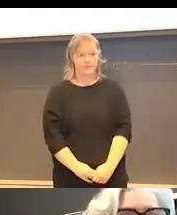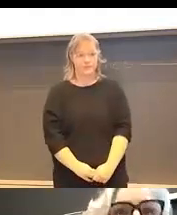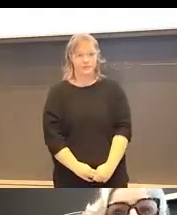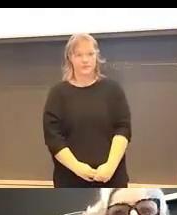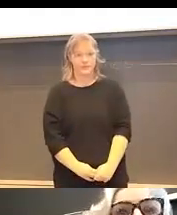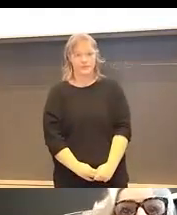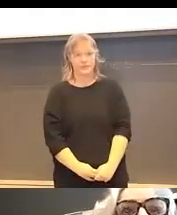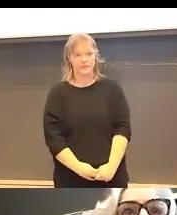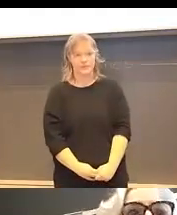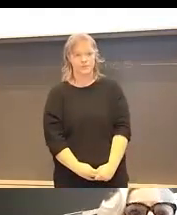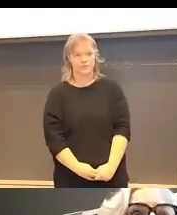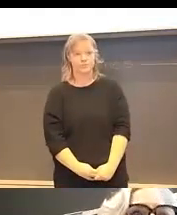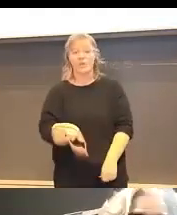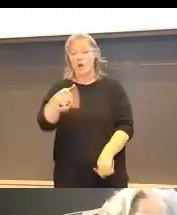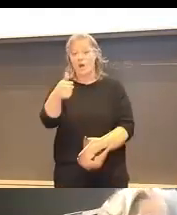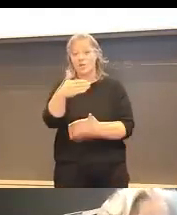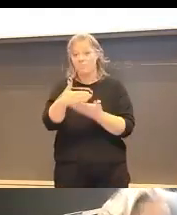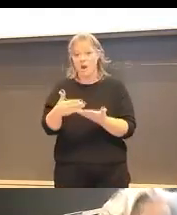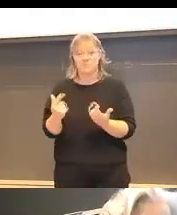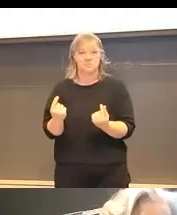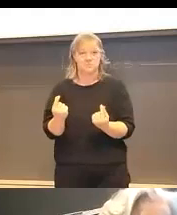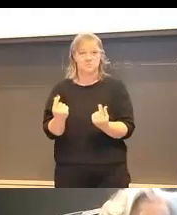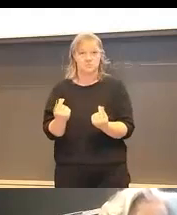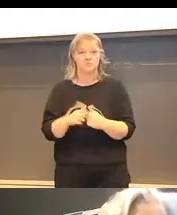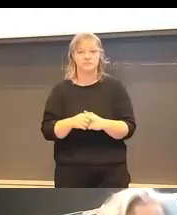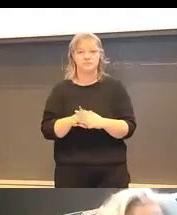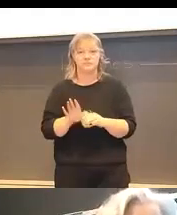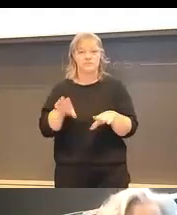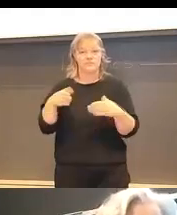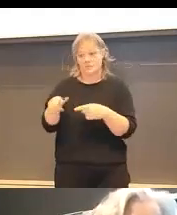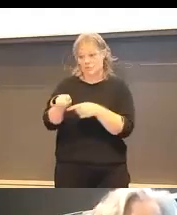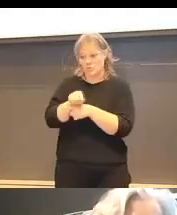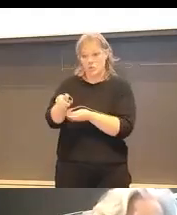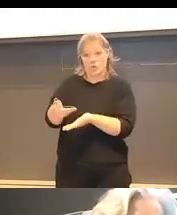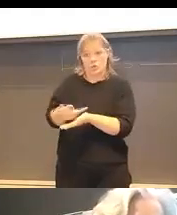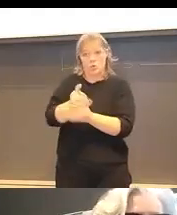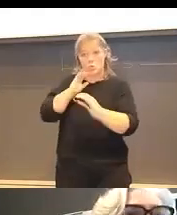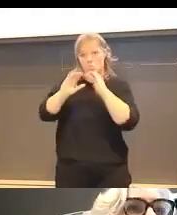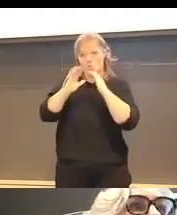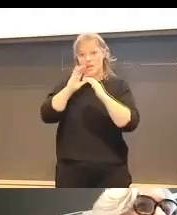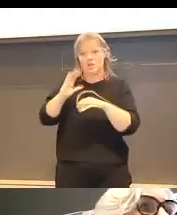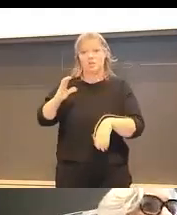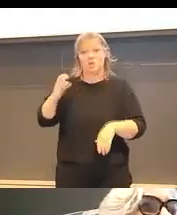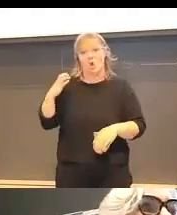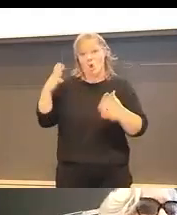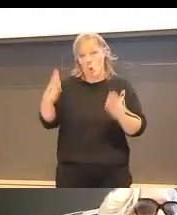other part of what we do is uh focus on training new communication coaches as well as evaluating